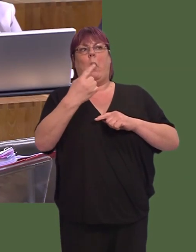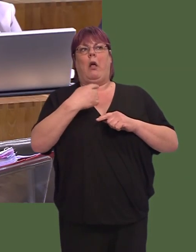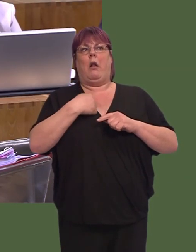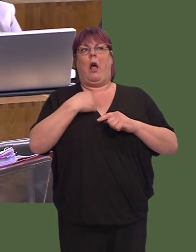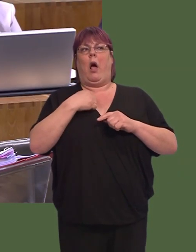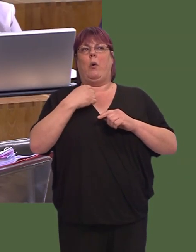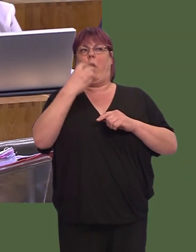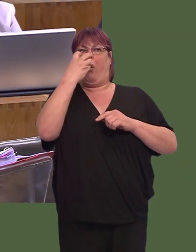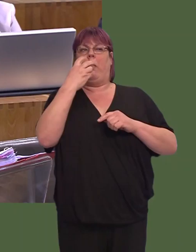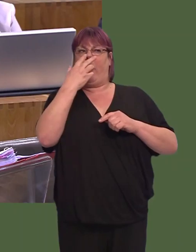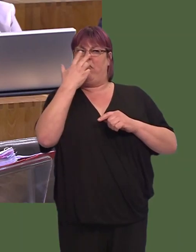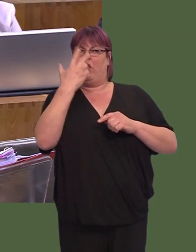Not much older, obviously.